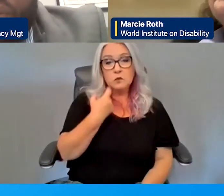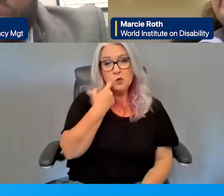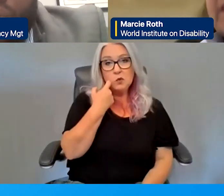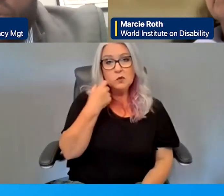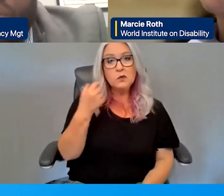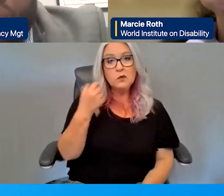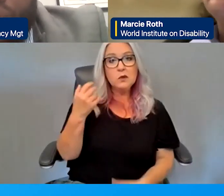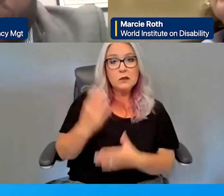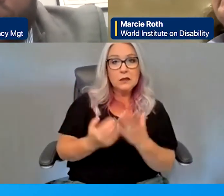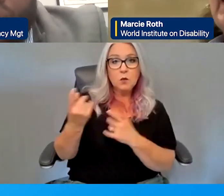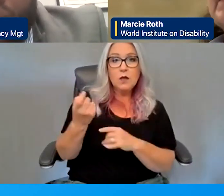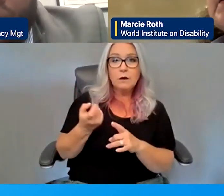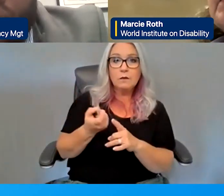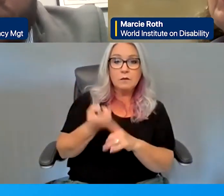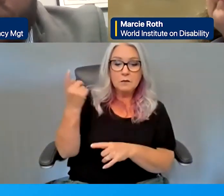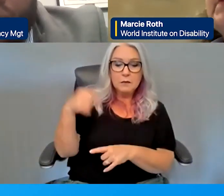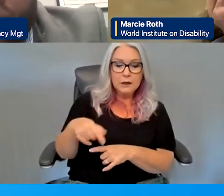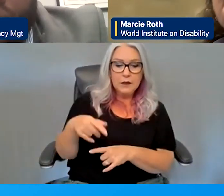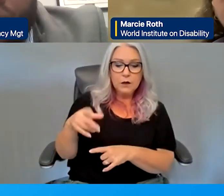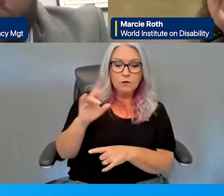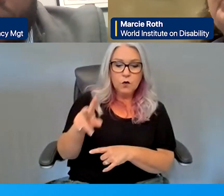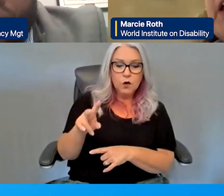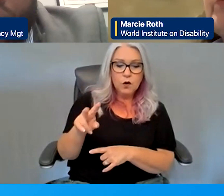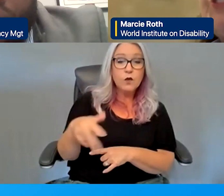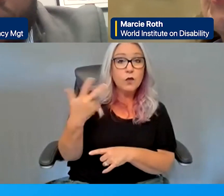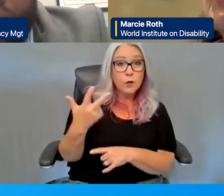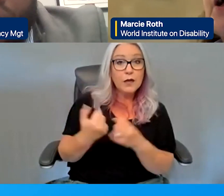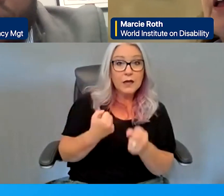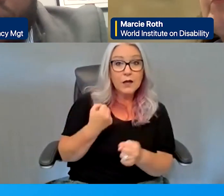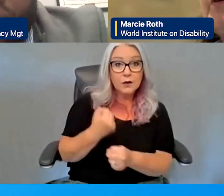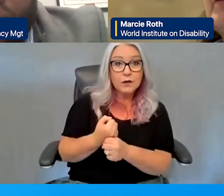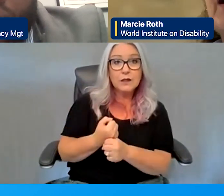we need literally every day we need at 6:00 p.m. eastern time